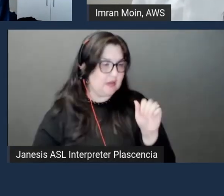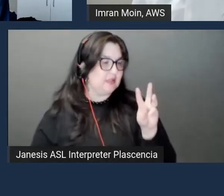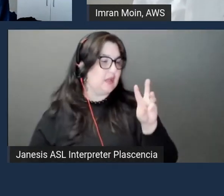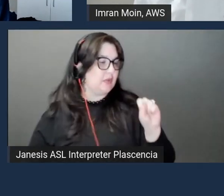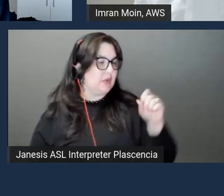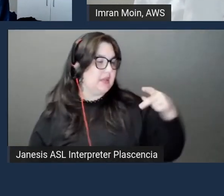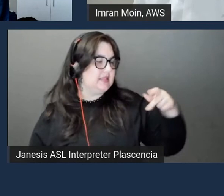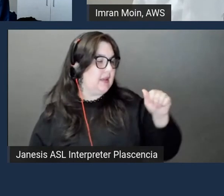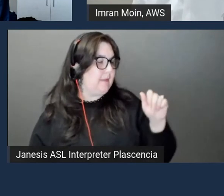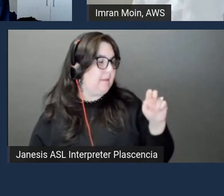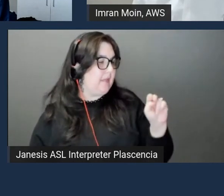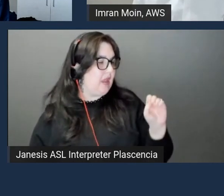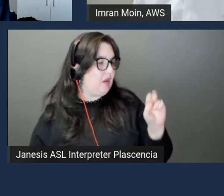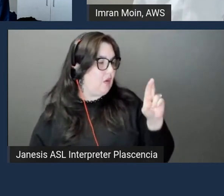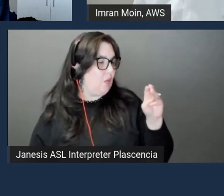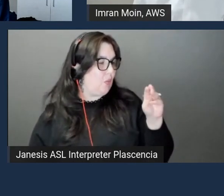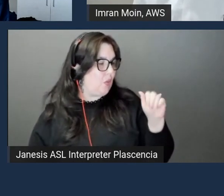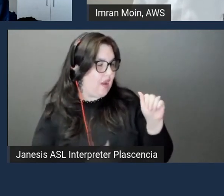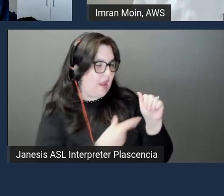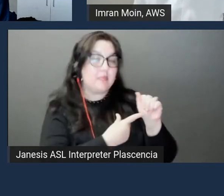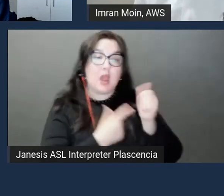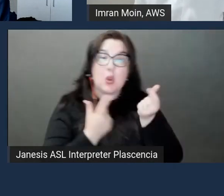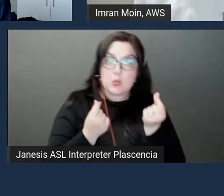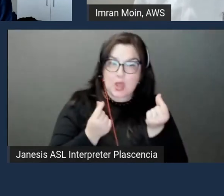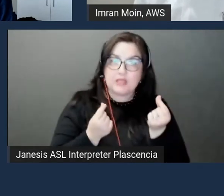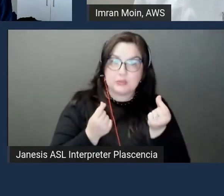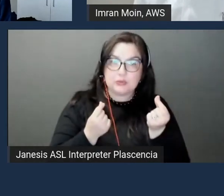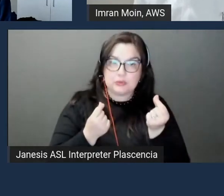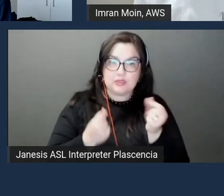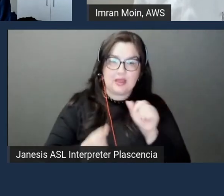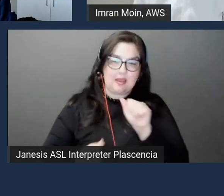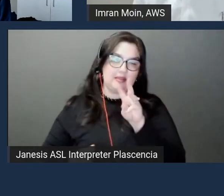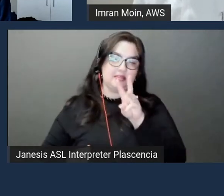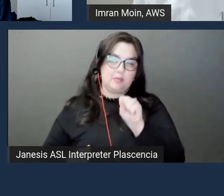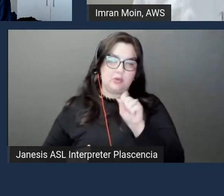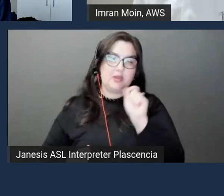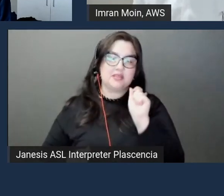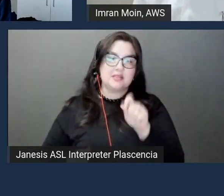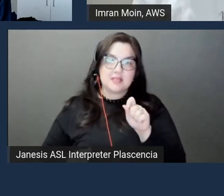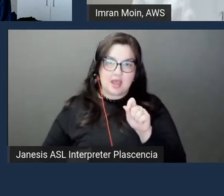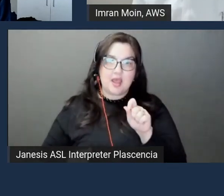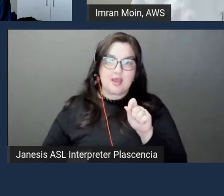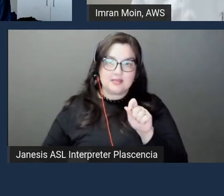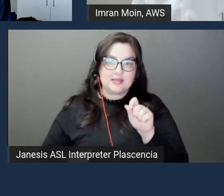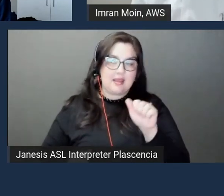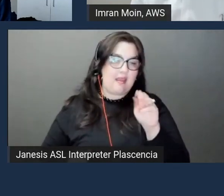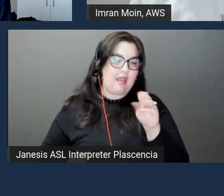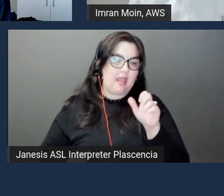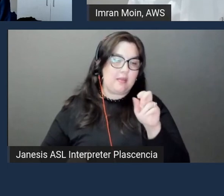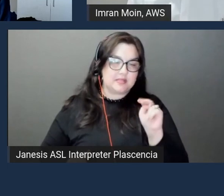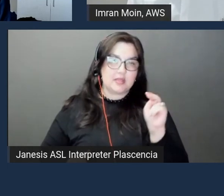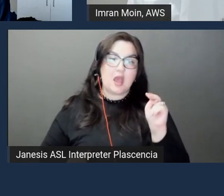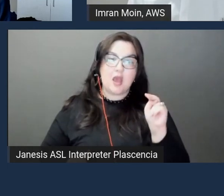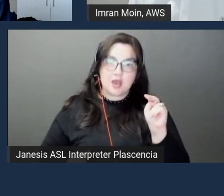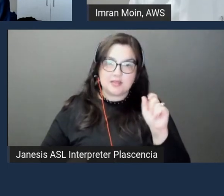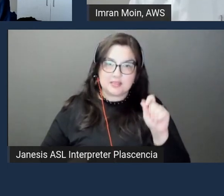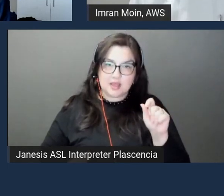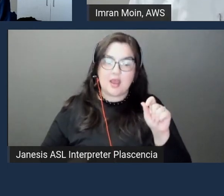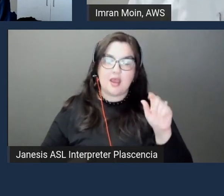to visit our website. It is aws.amazon.com/panorama. I will drop that link in the chat here as well.